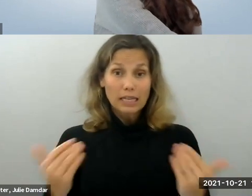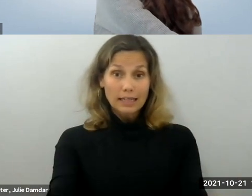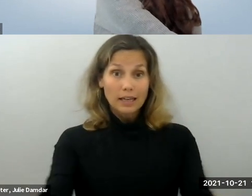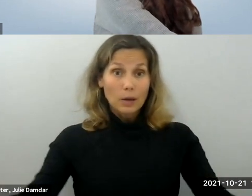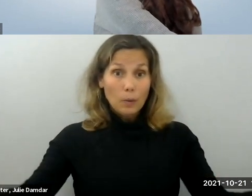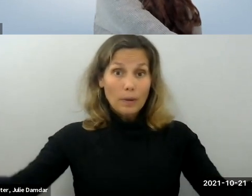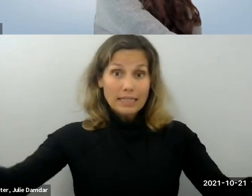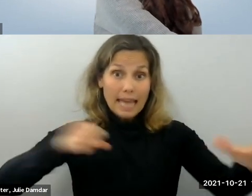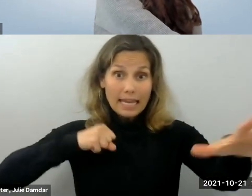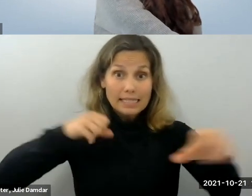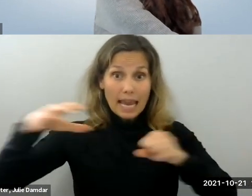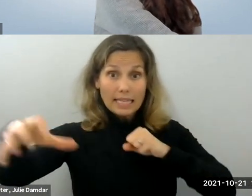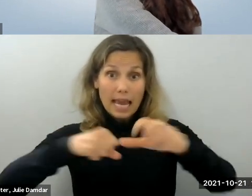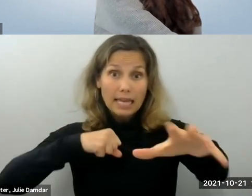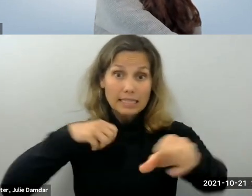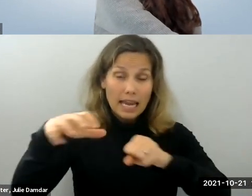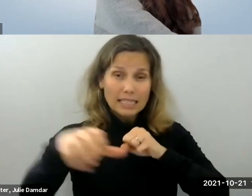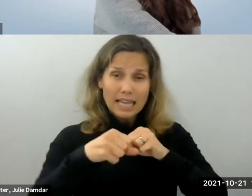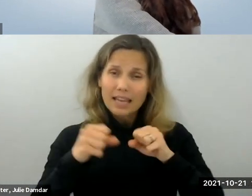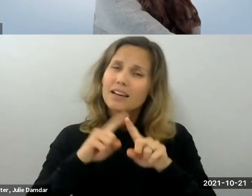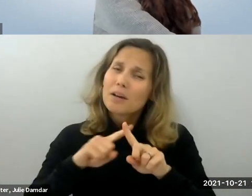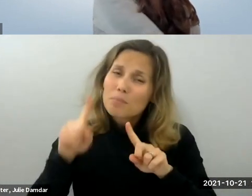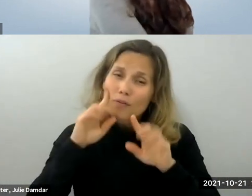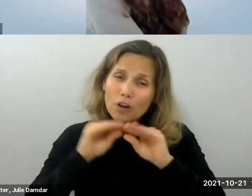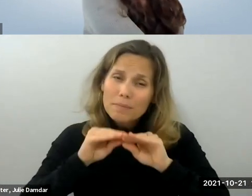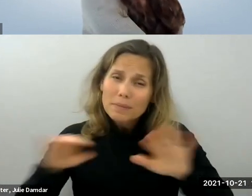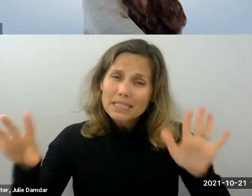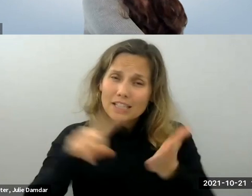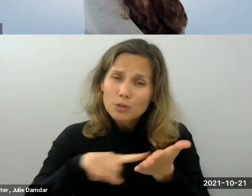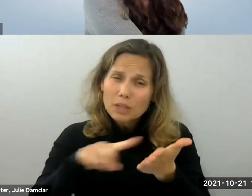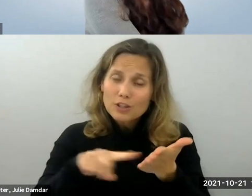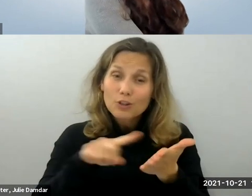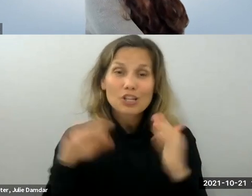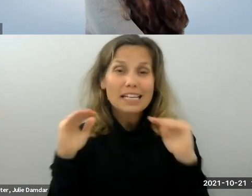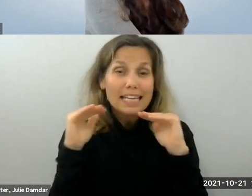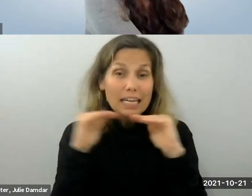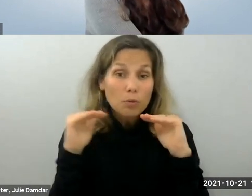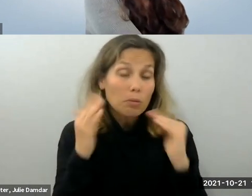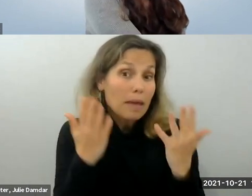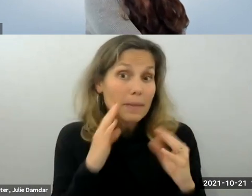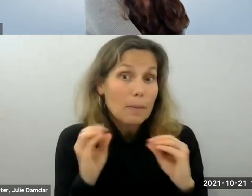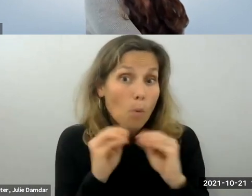Lisa Saldana (she/her/hers): and implementation research, I think it is as important, if not more important for us to give out.